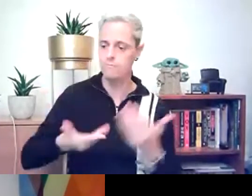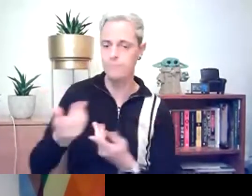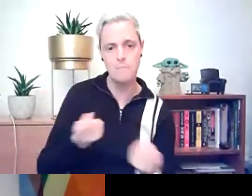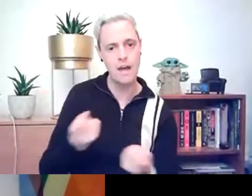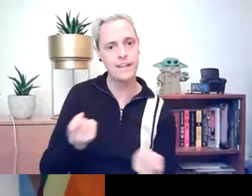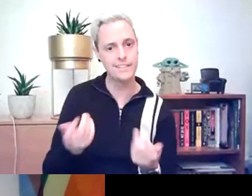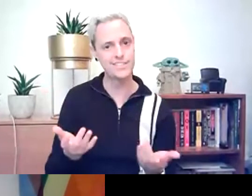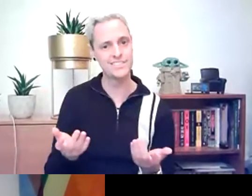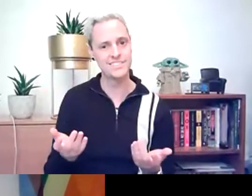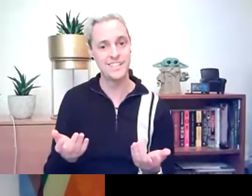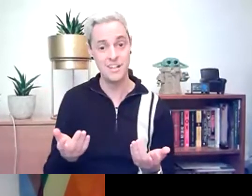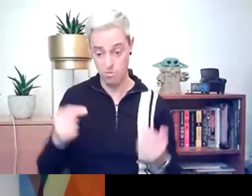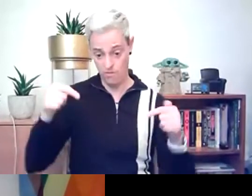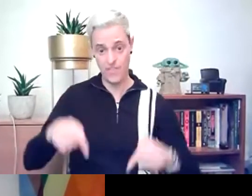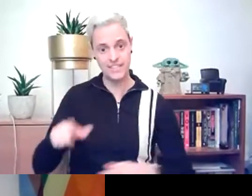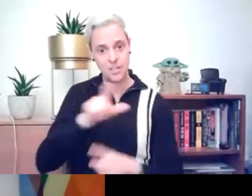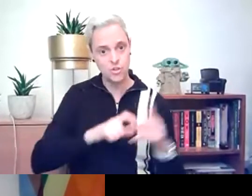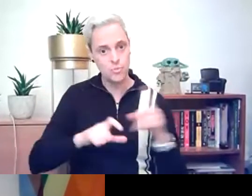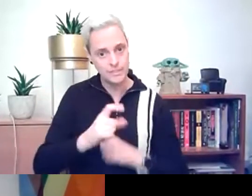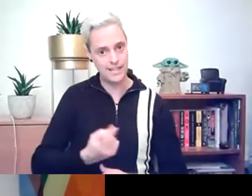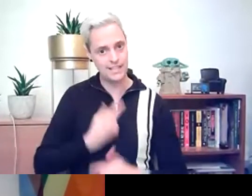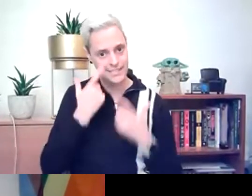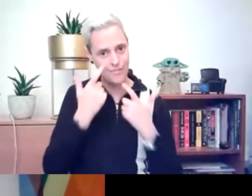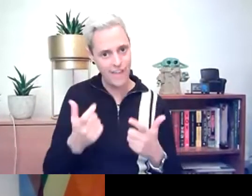discussing a session community self care all those things are really important.